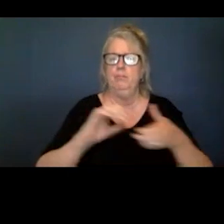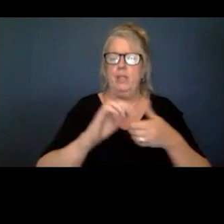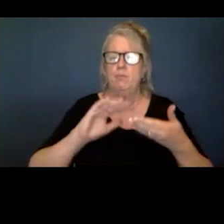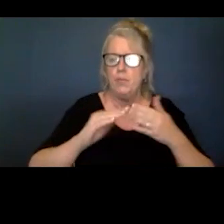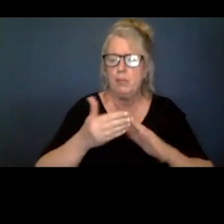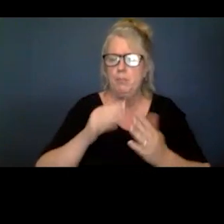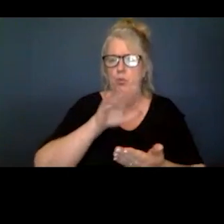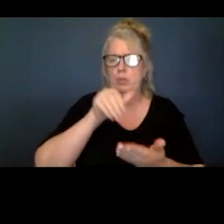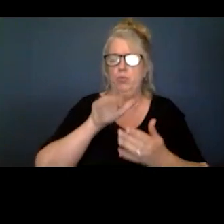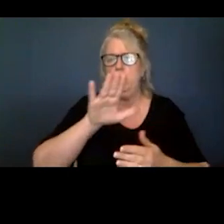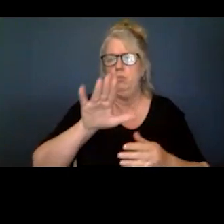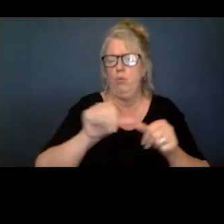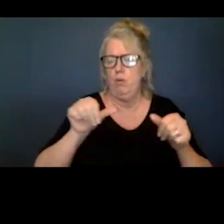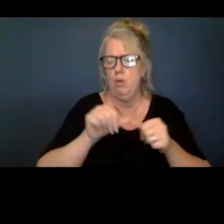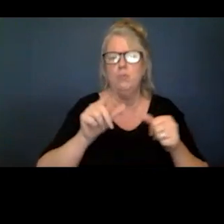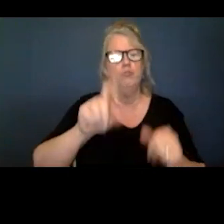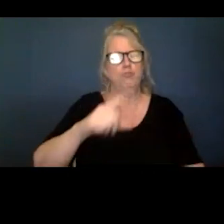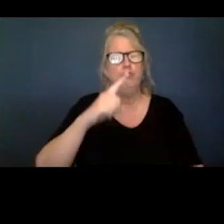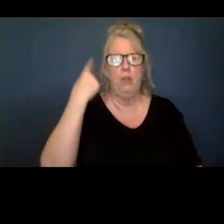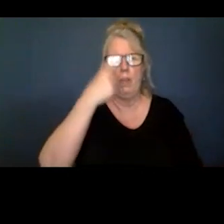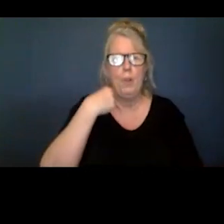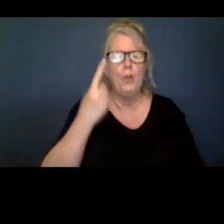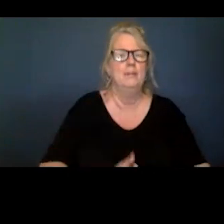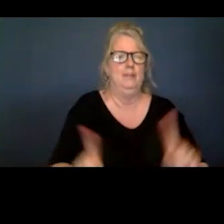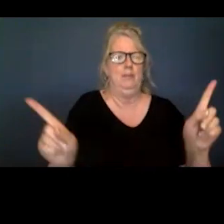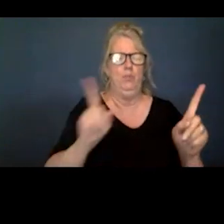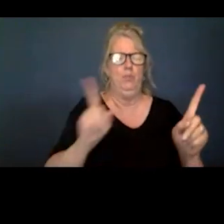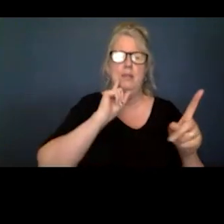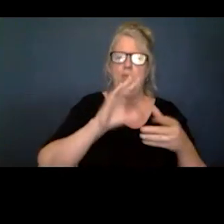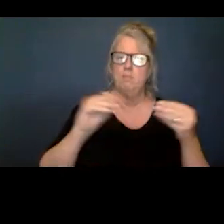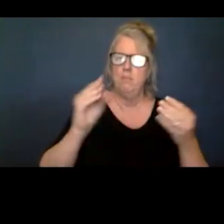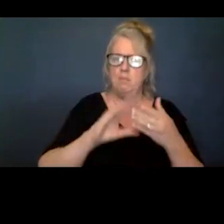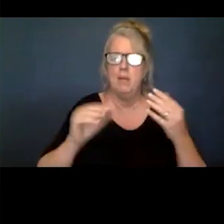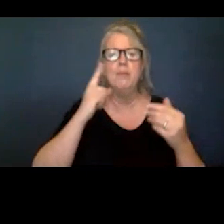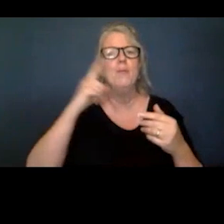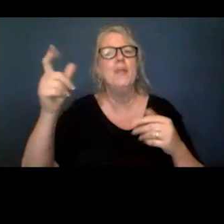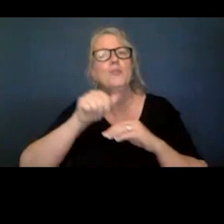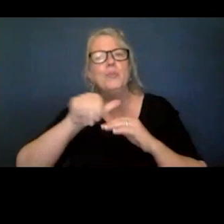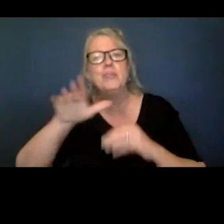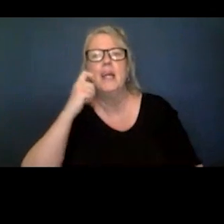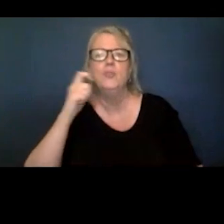in your area should look a lot different than the messaging you'd send a Fortune 500 company. And